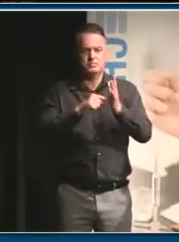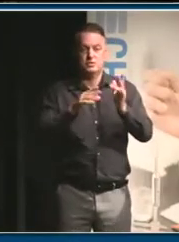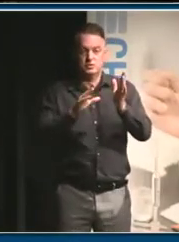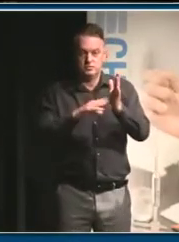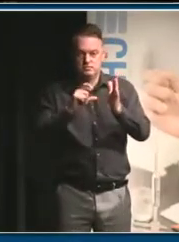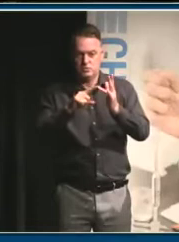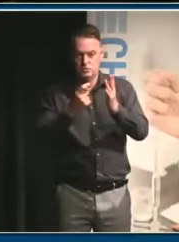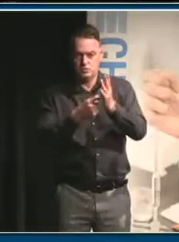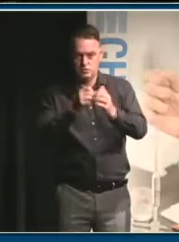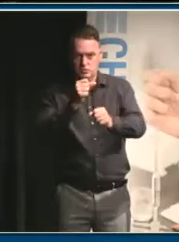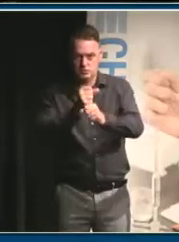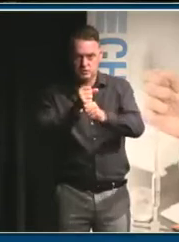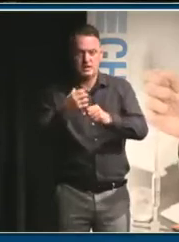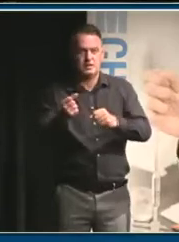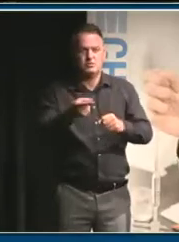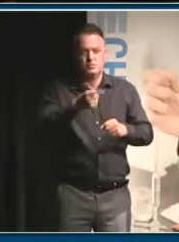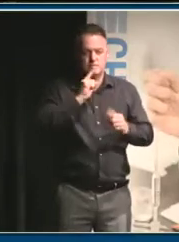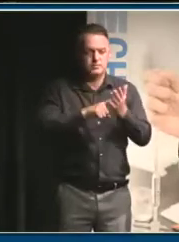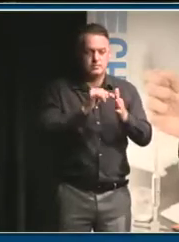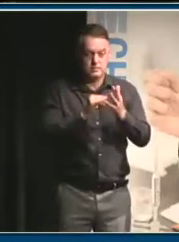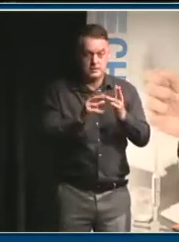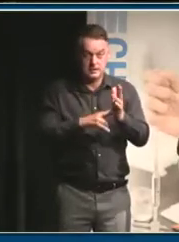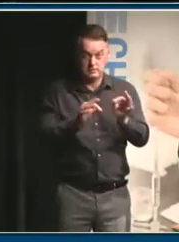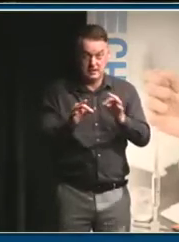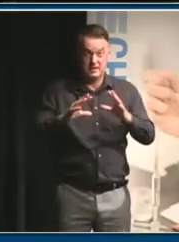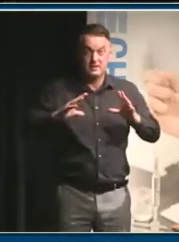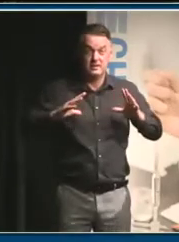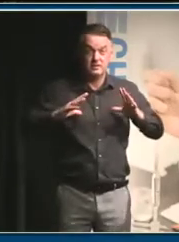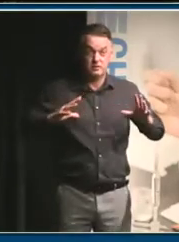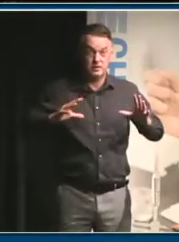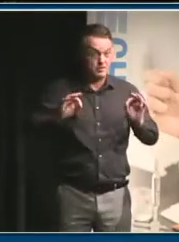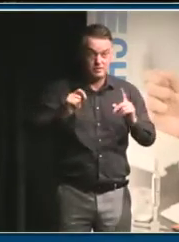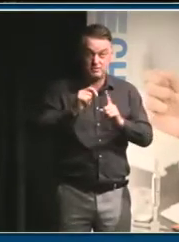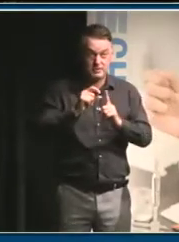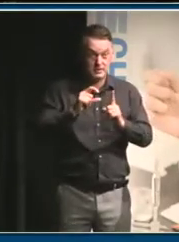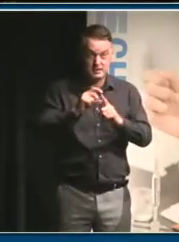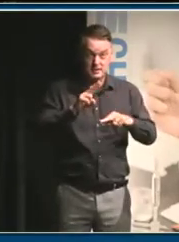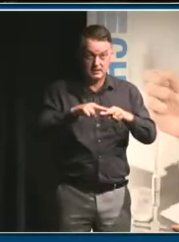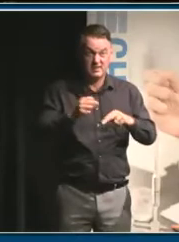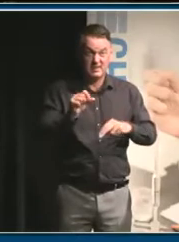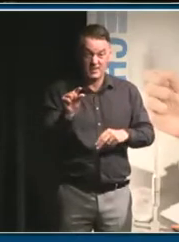has hundreds of lesson plans for free! Not even in pdf format they're in word format and educators